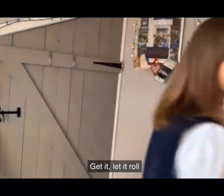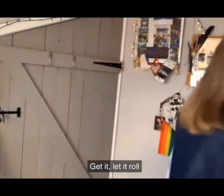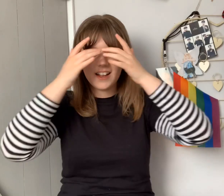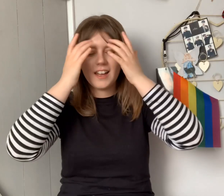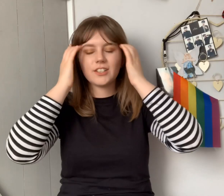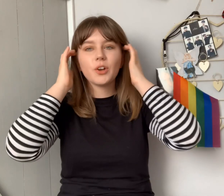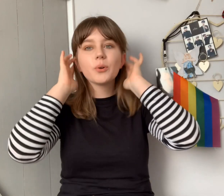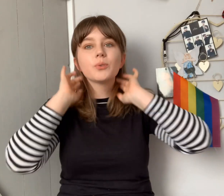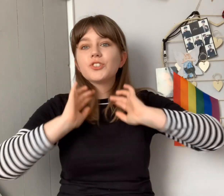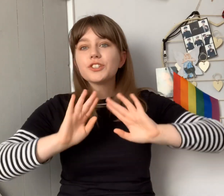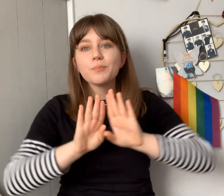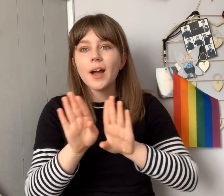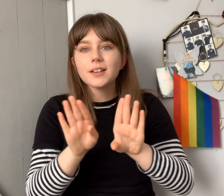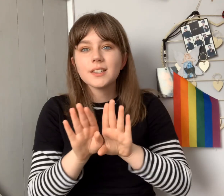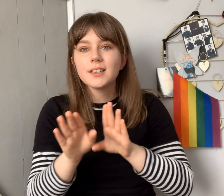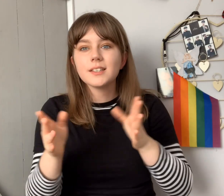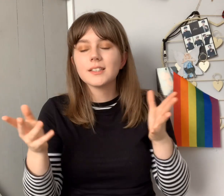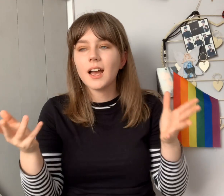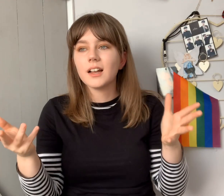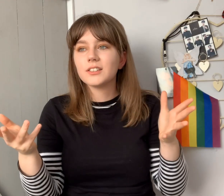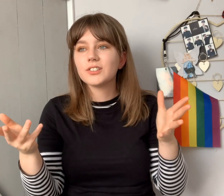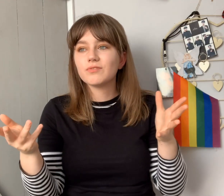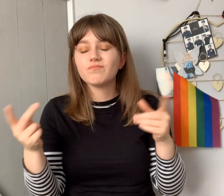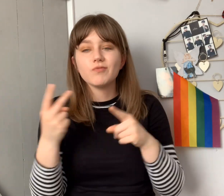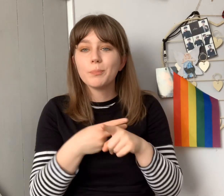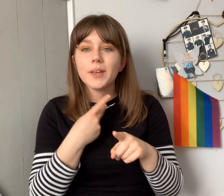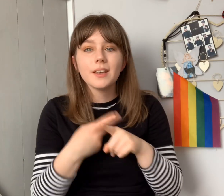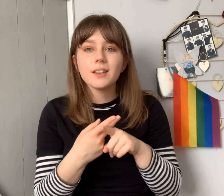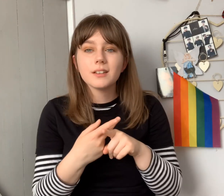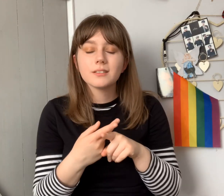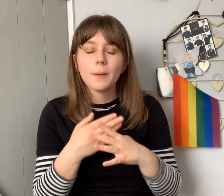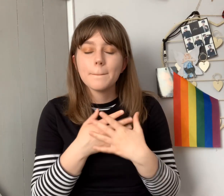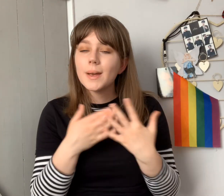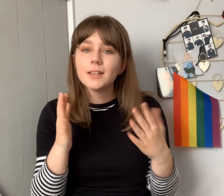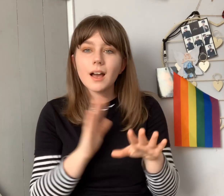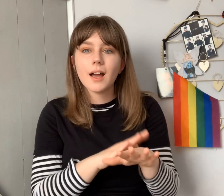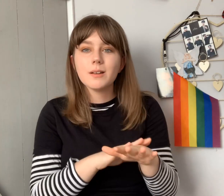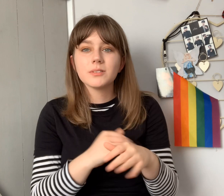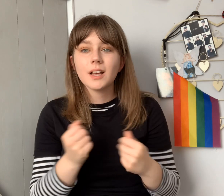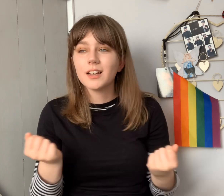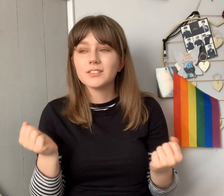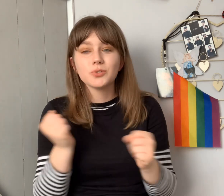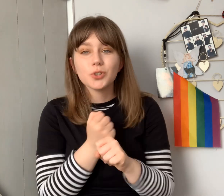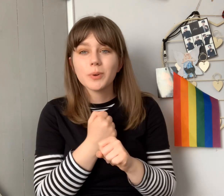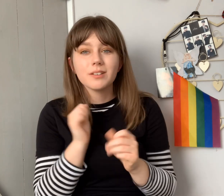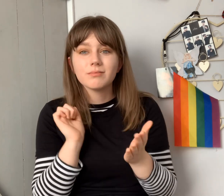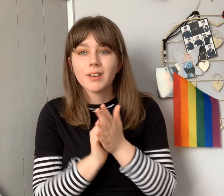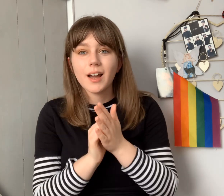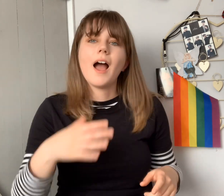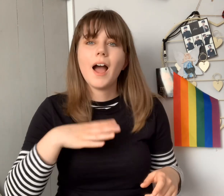So just practice and repeat many times and get it right.